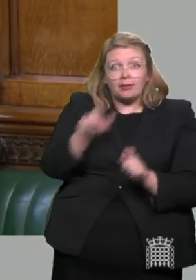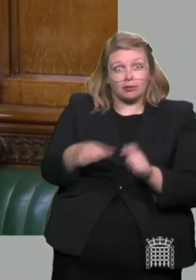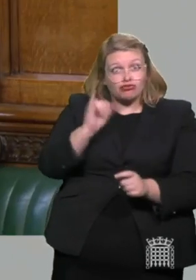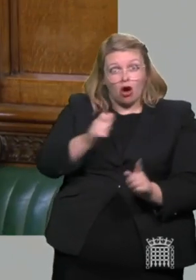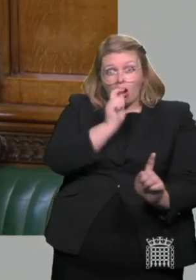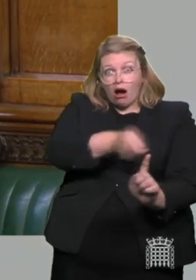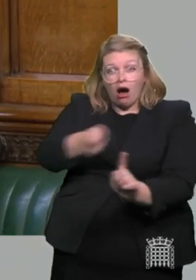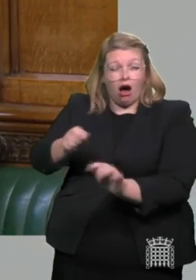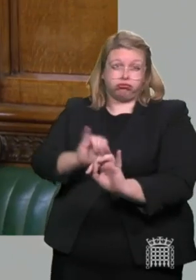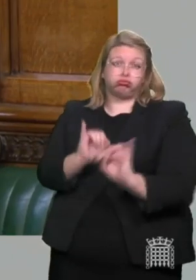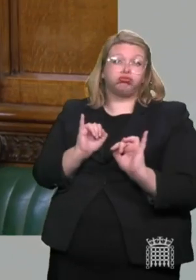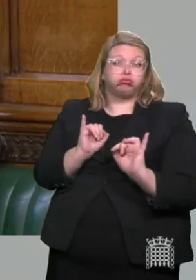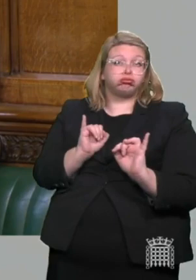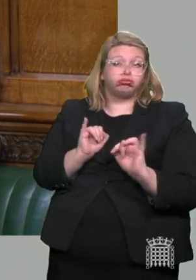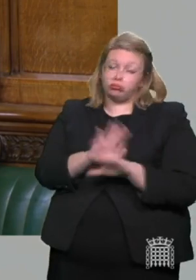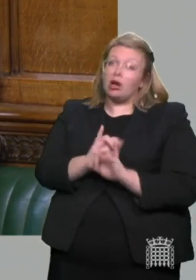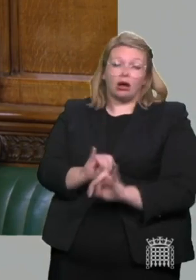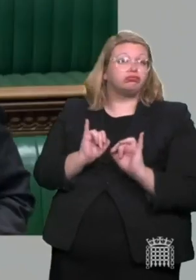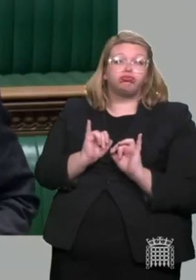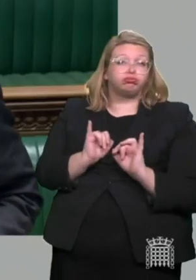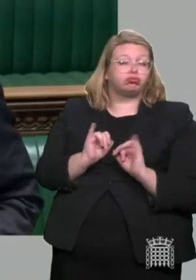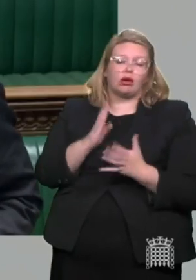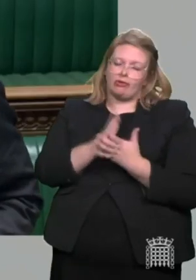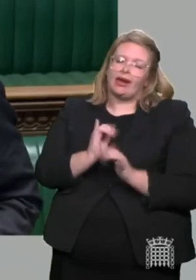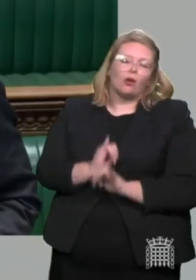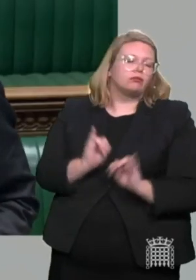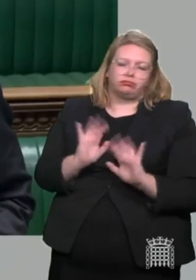sub-postmasters—was appalling. It was one of the biggest miscarriages of justice in our history,